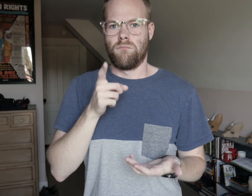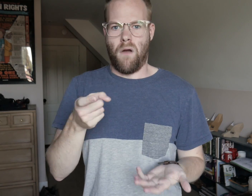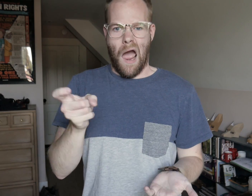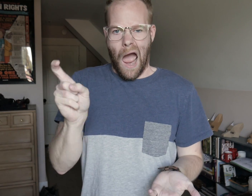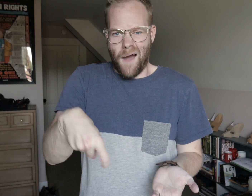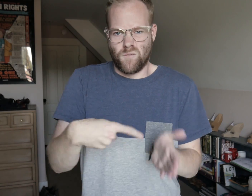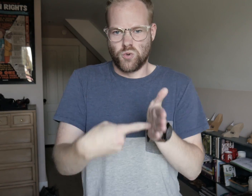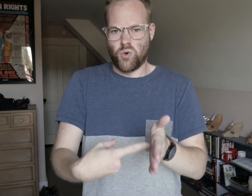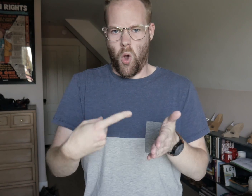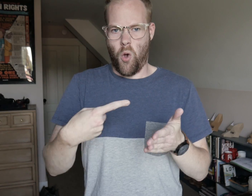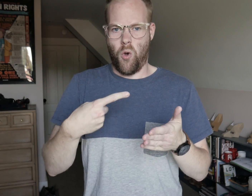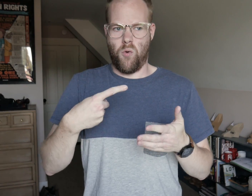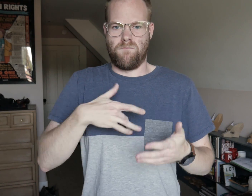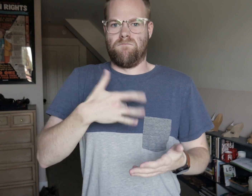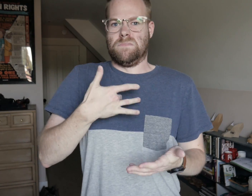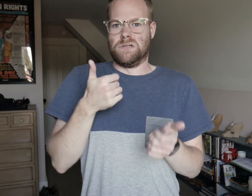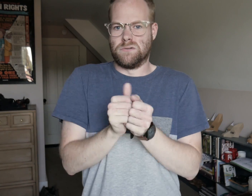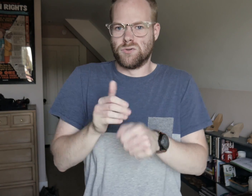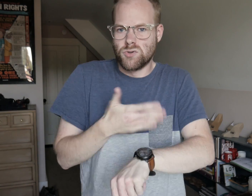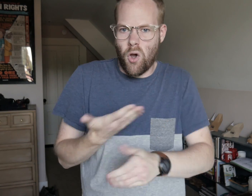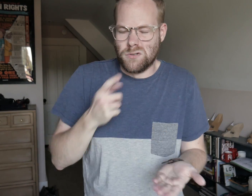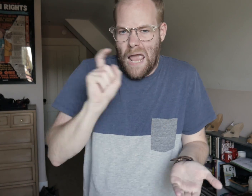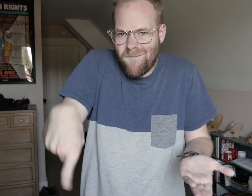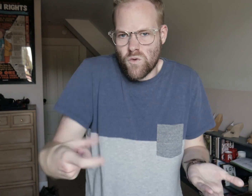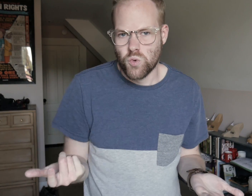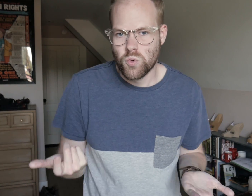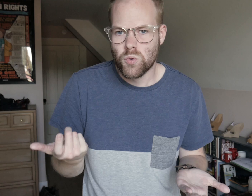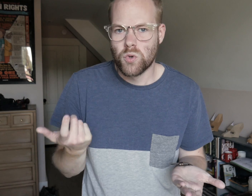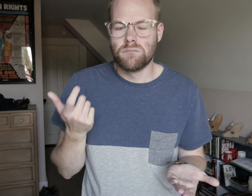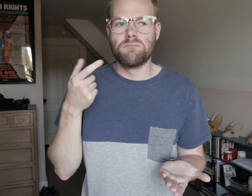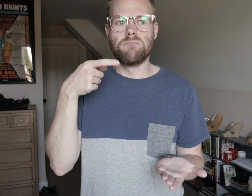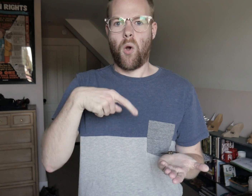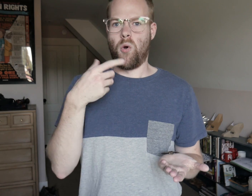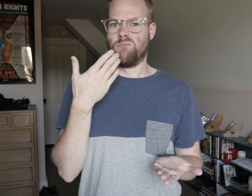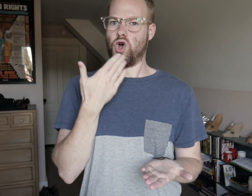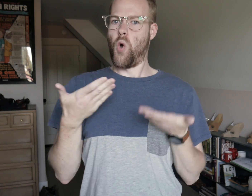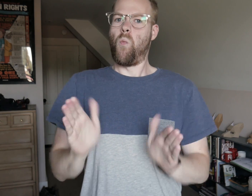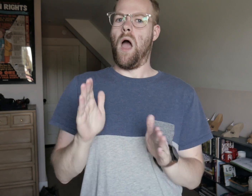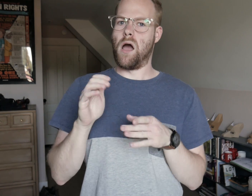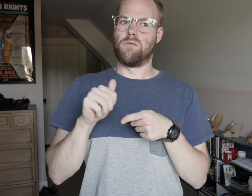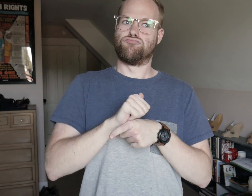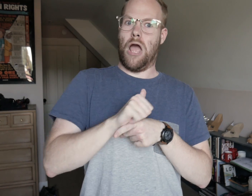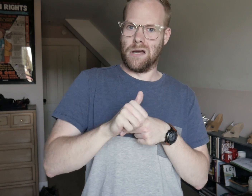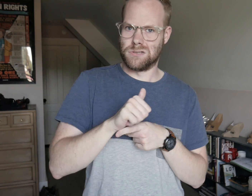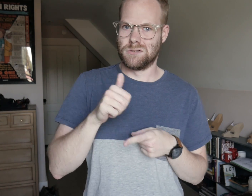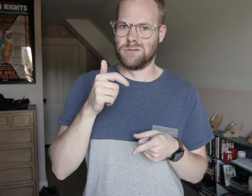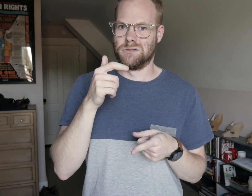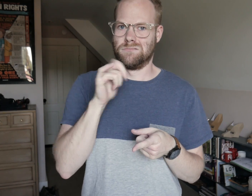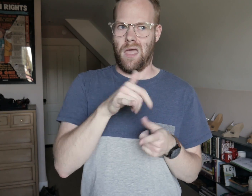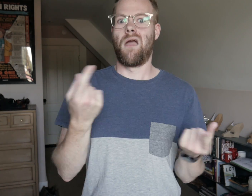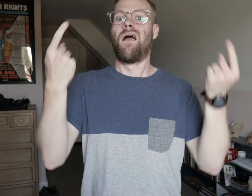You *have* to show emotion with songs, so this can be a good way for them to practice this